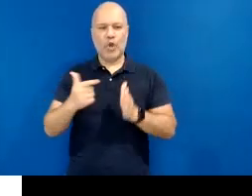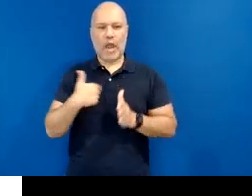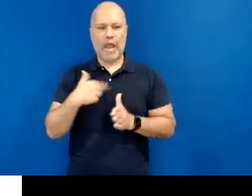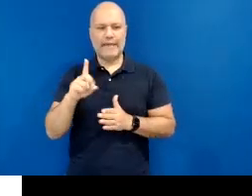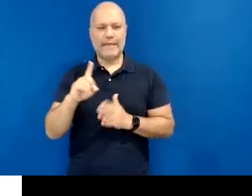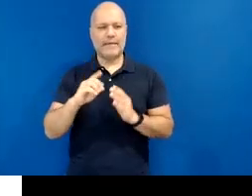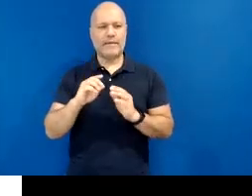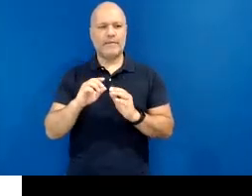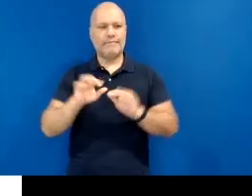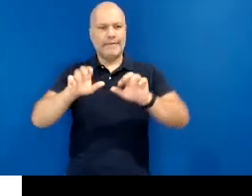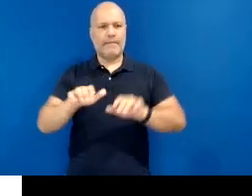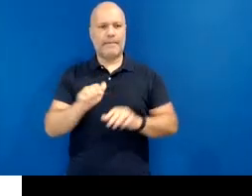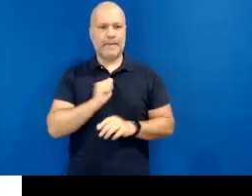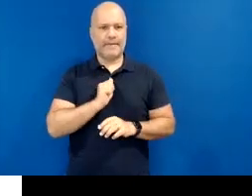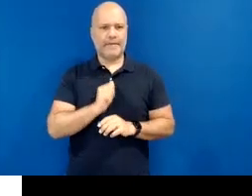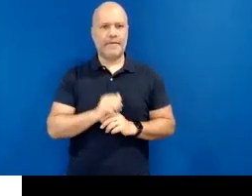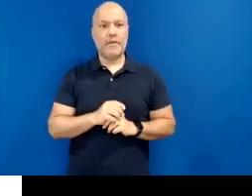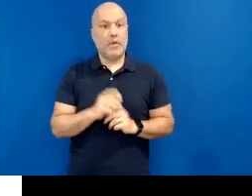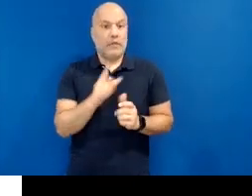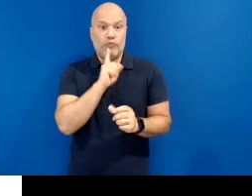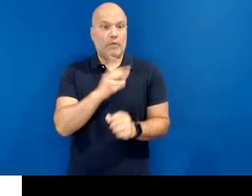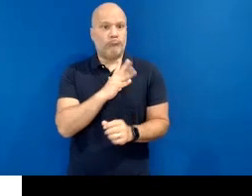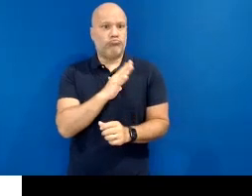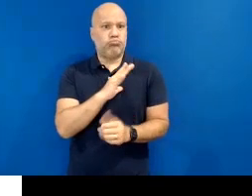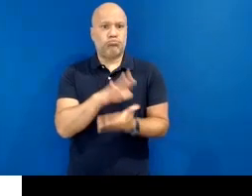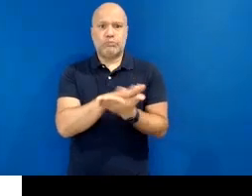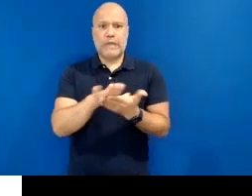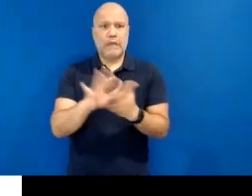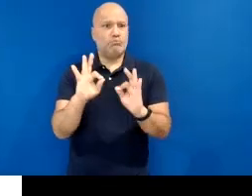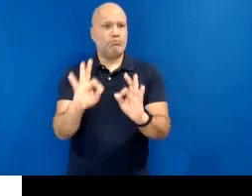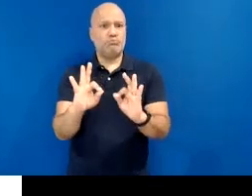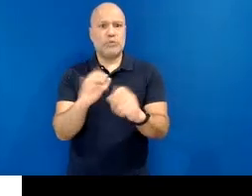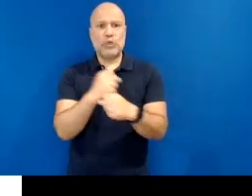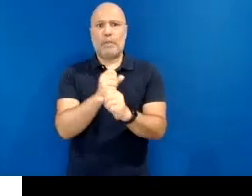and you can use it to create the attribution for any source.